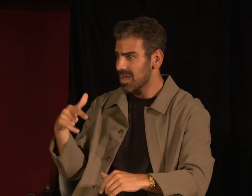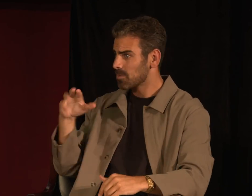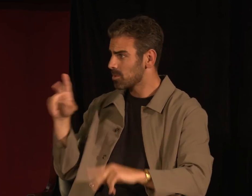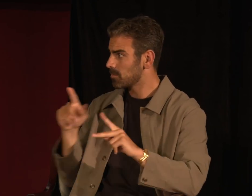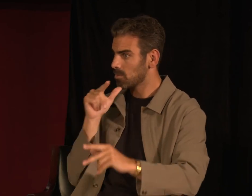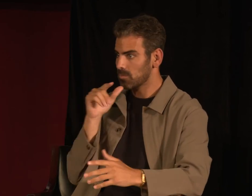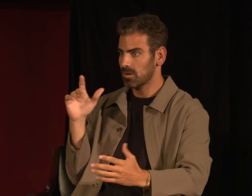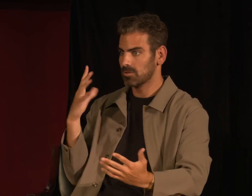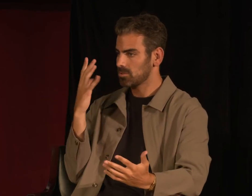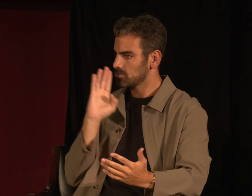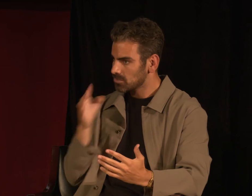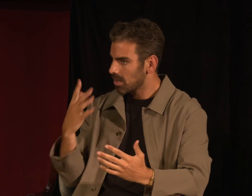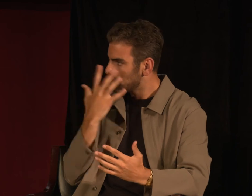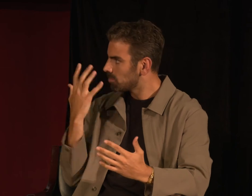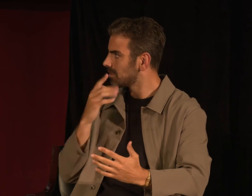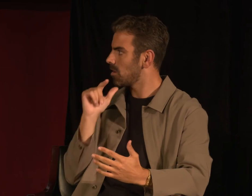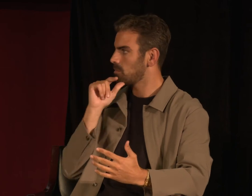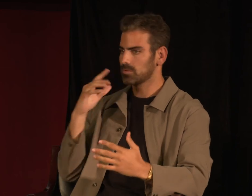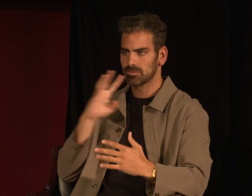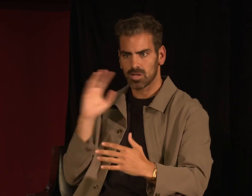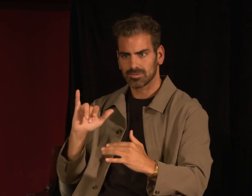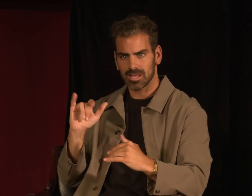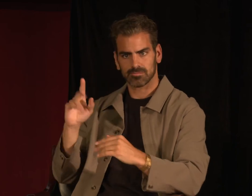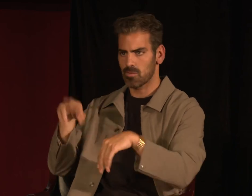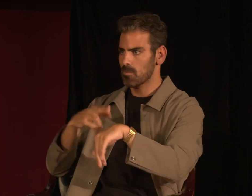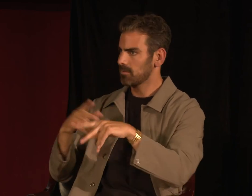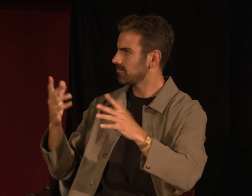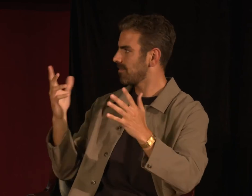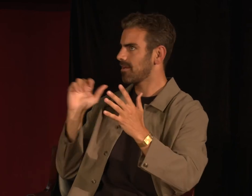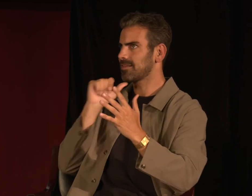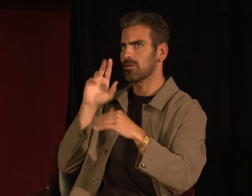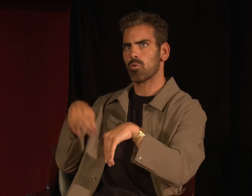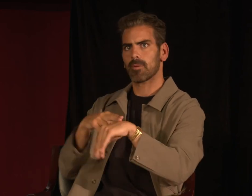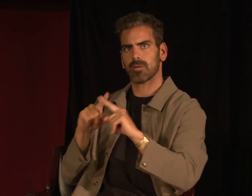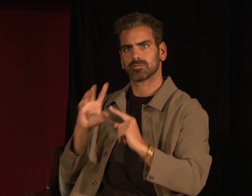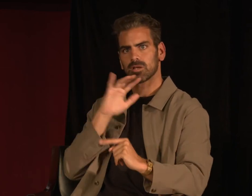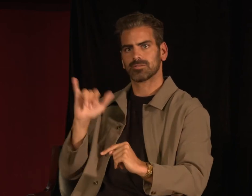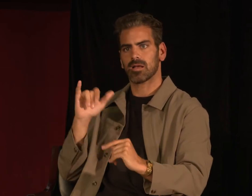And I started seeing gay people and queer people who look like me, right?